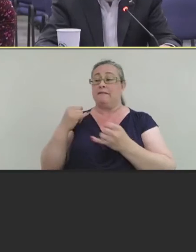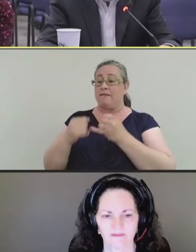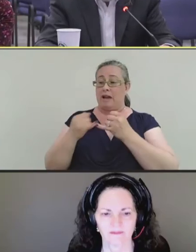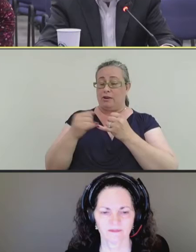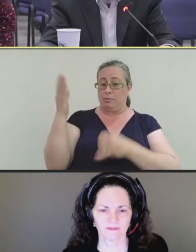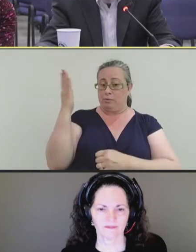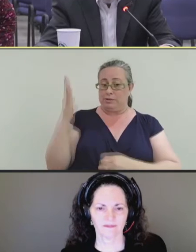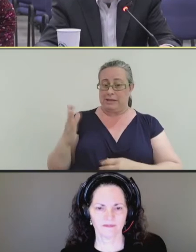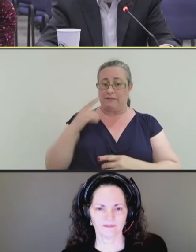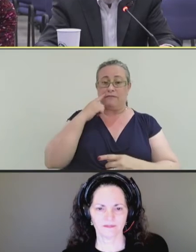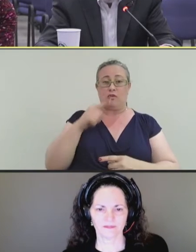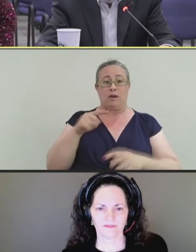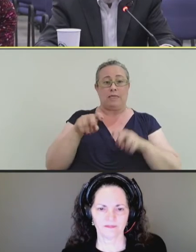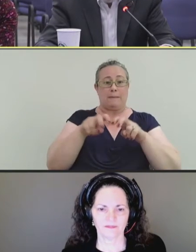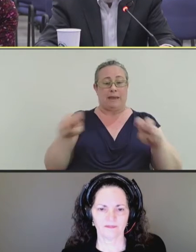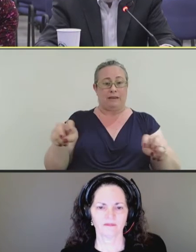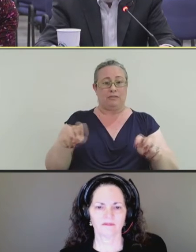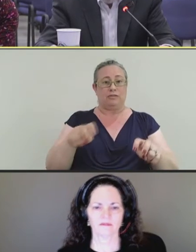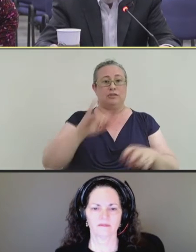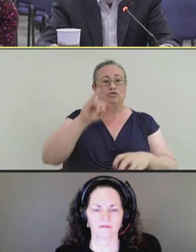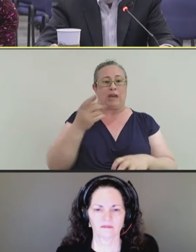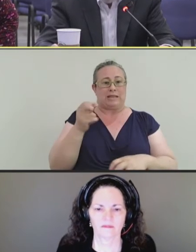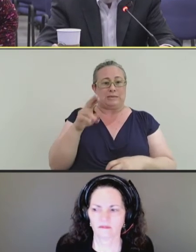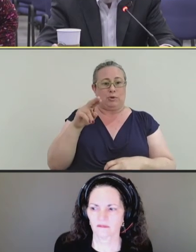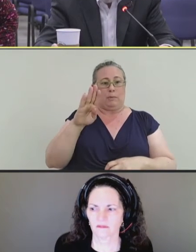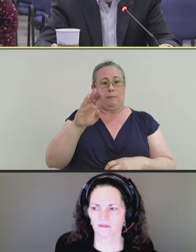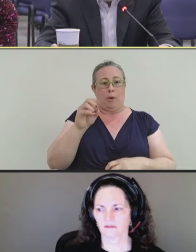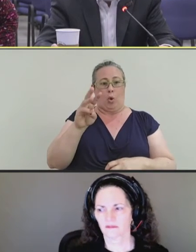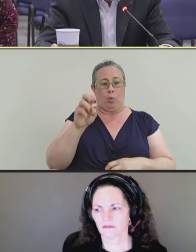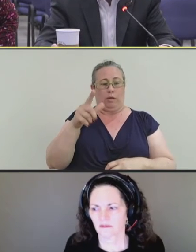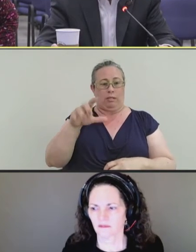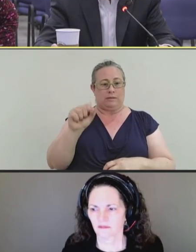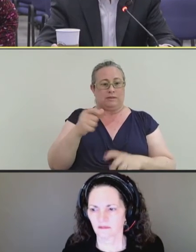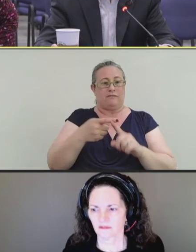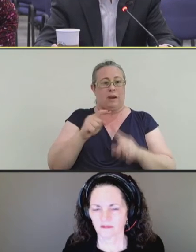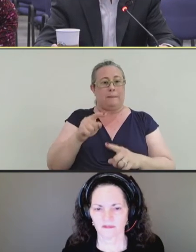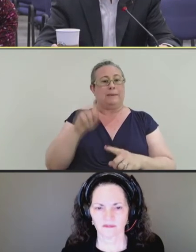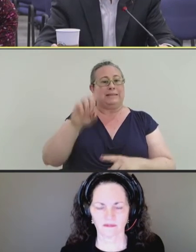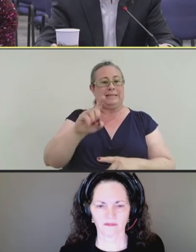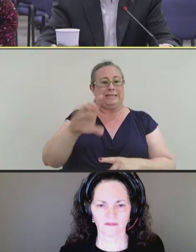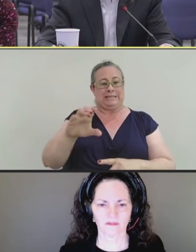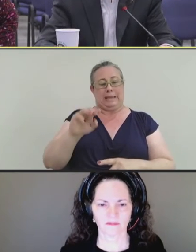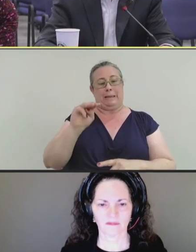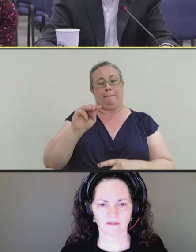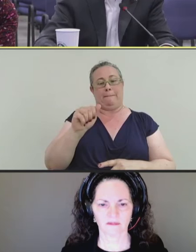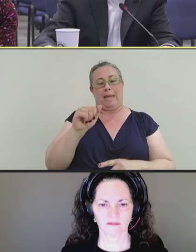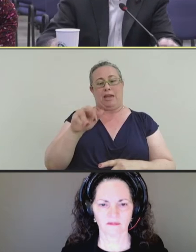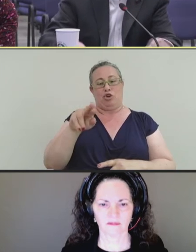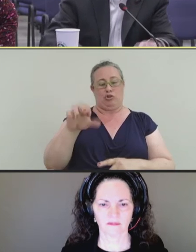the panel is Japer Bowles from the District of Columbia Mayor's Office.